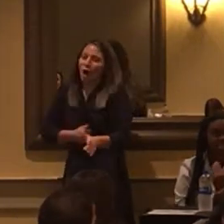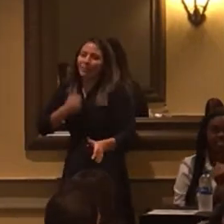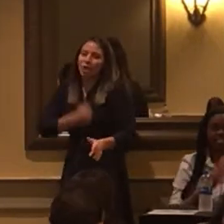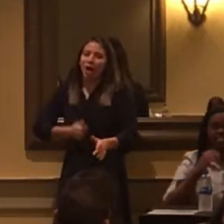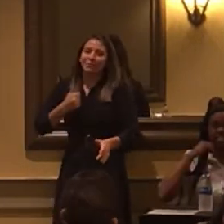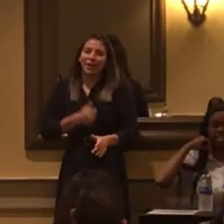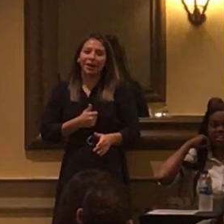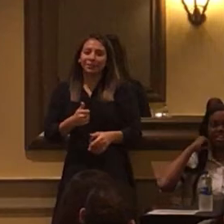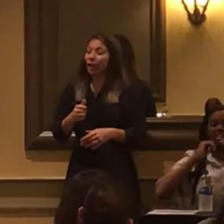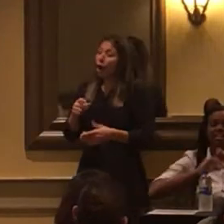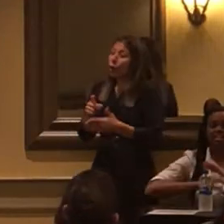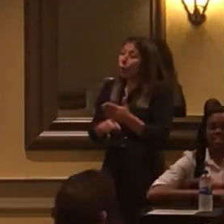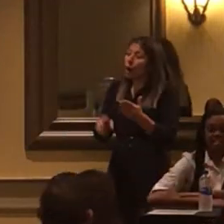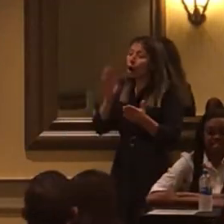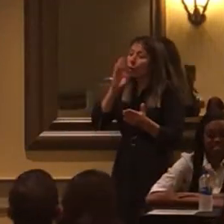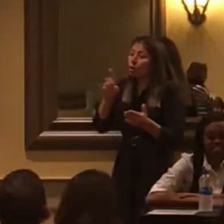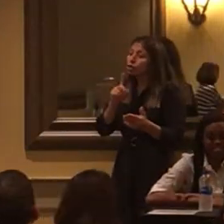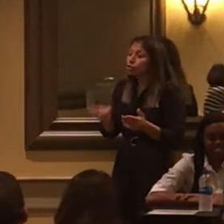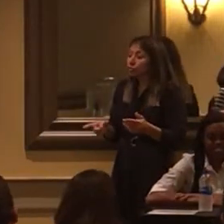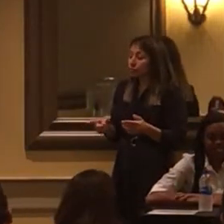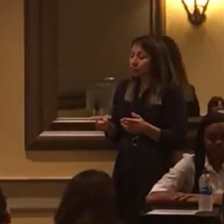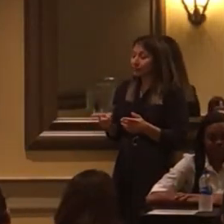What would you tell your elementary school self?